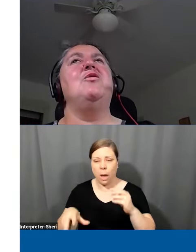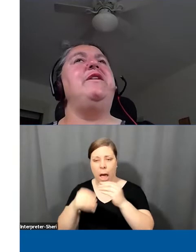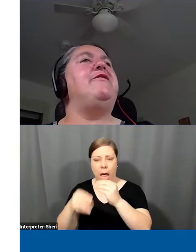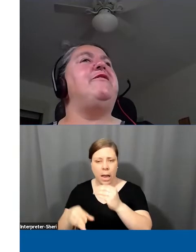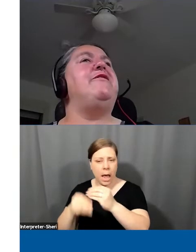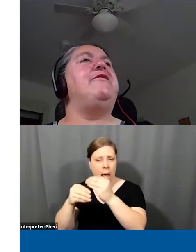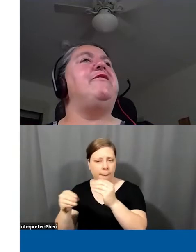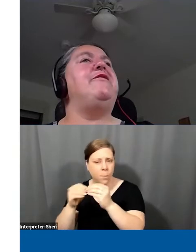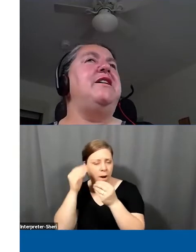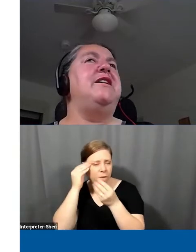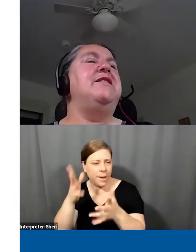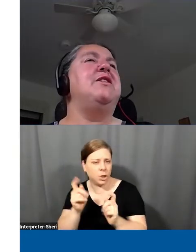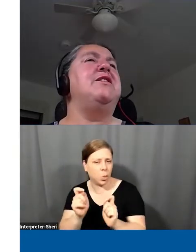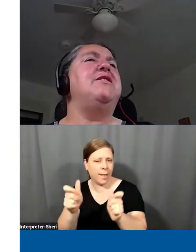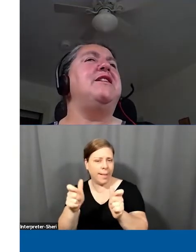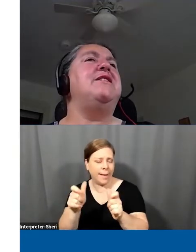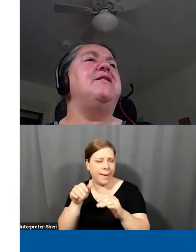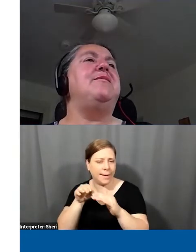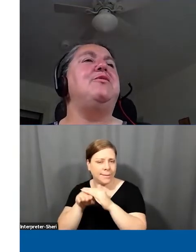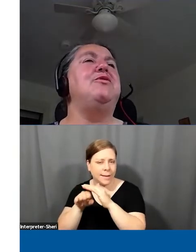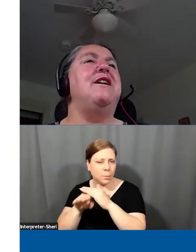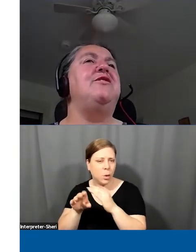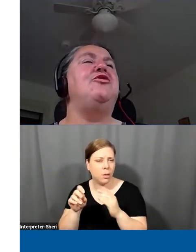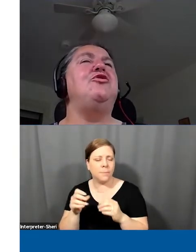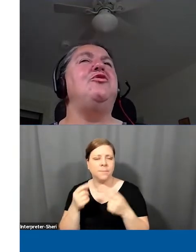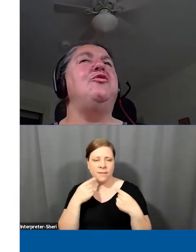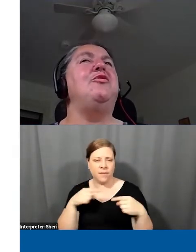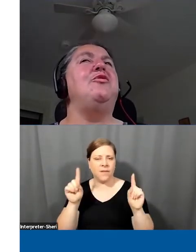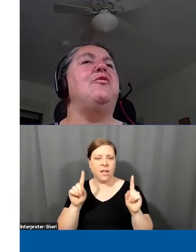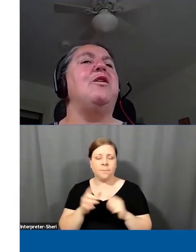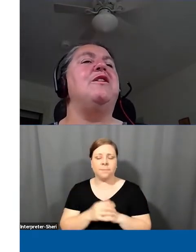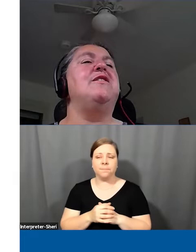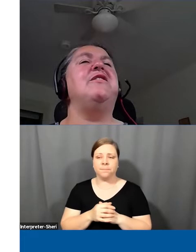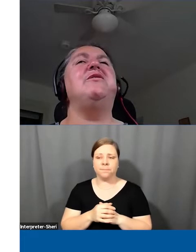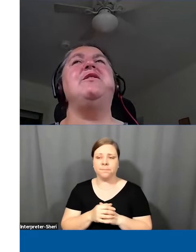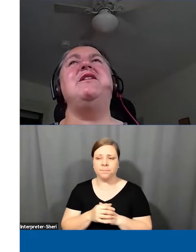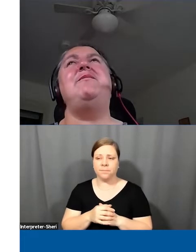We've found in the market that people tend to work on accessibility,